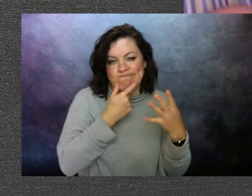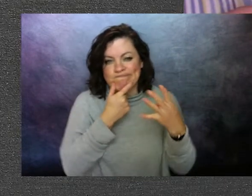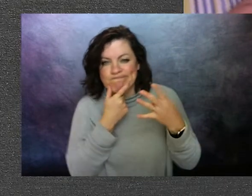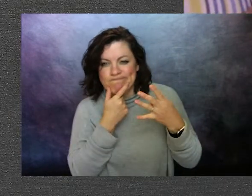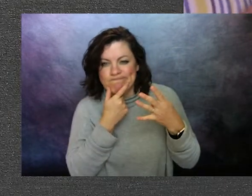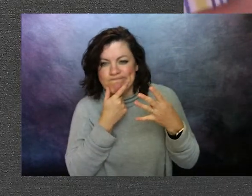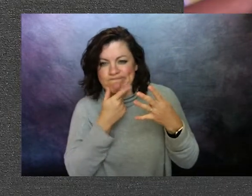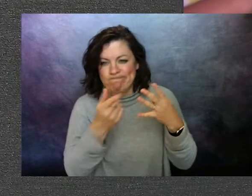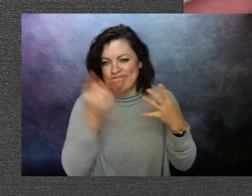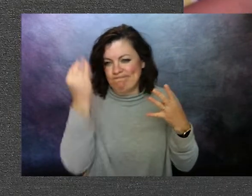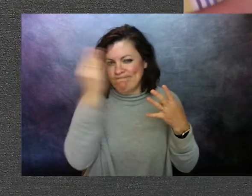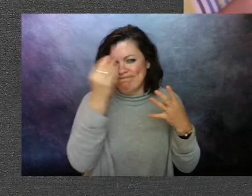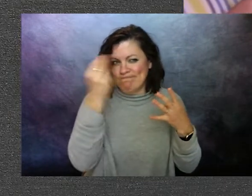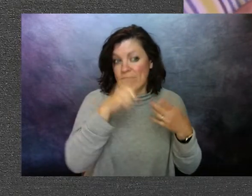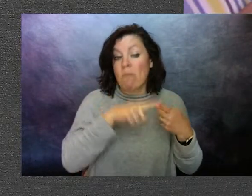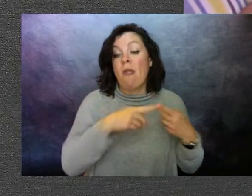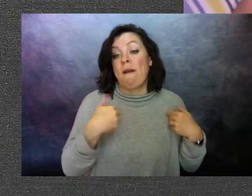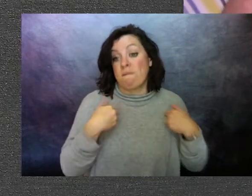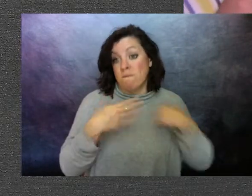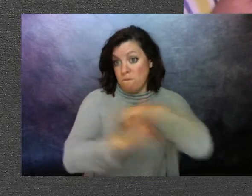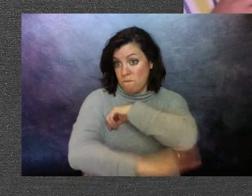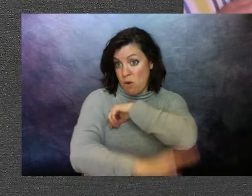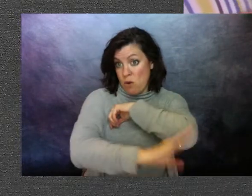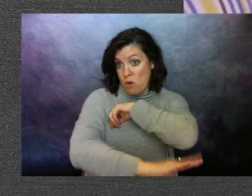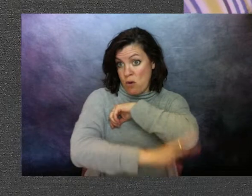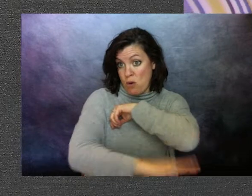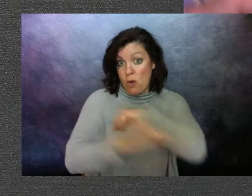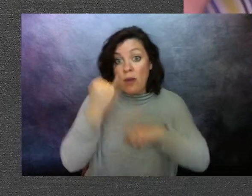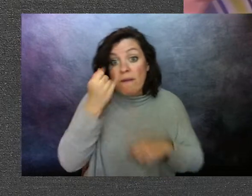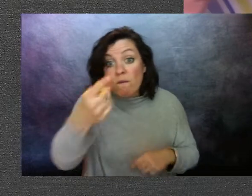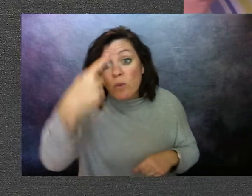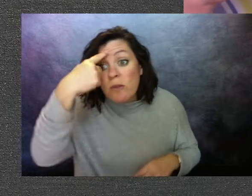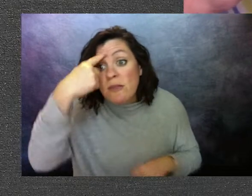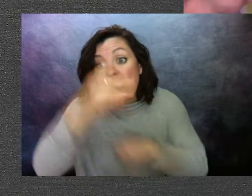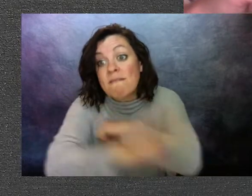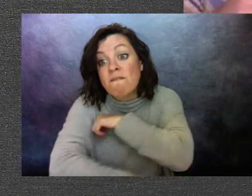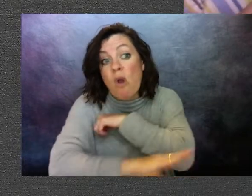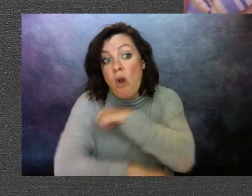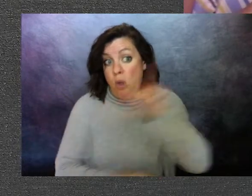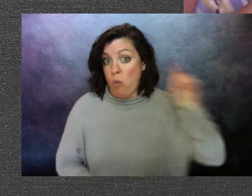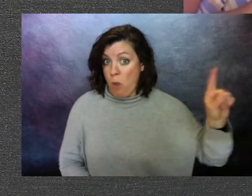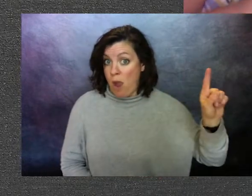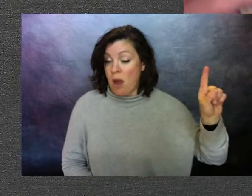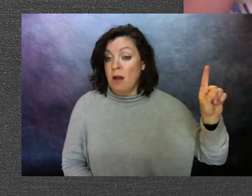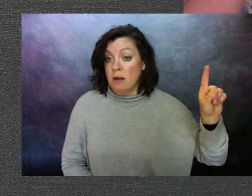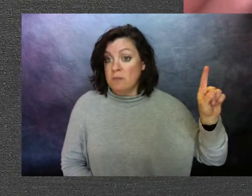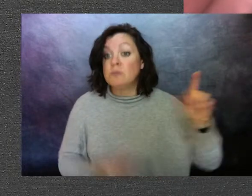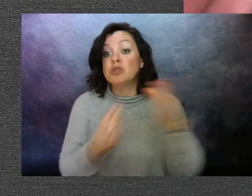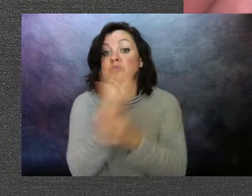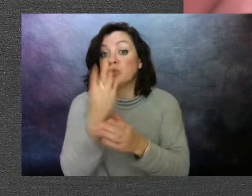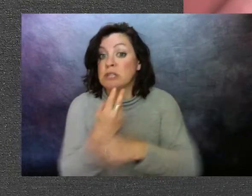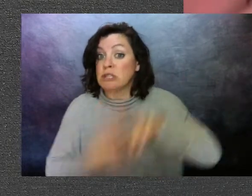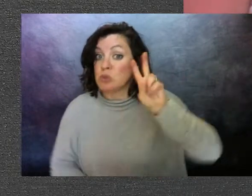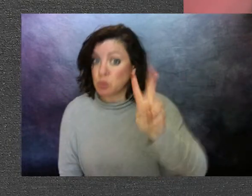I want you to show me on your finger, if you think it's fall, show me the number one, if you think it's spring, show me two,